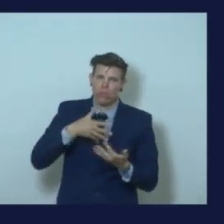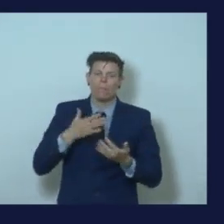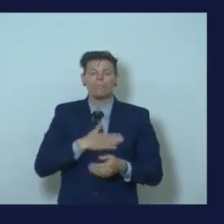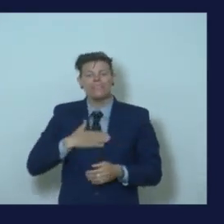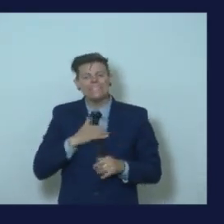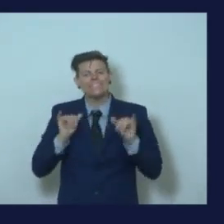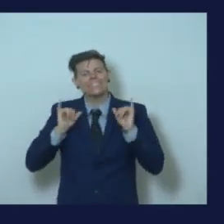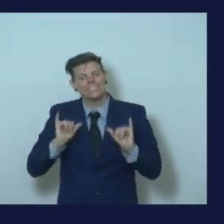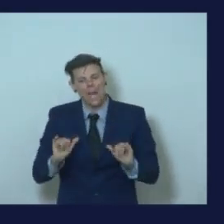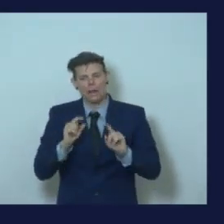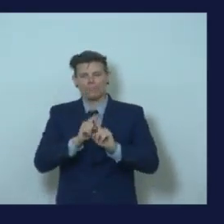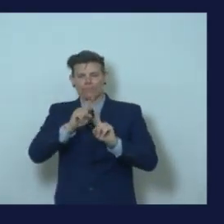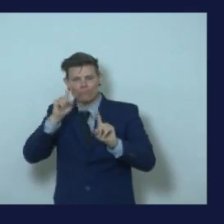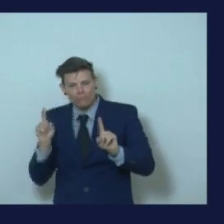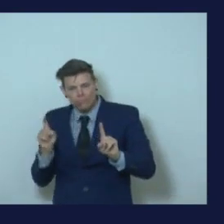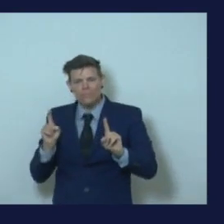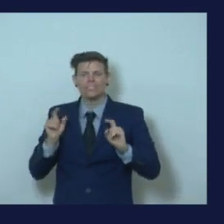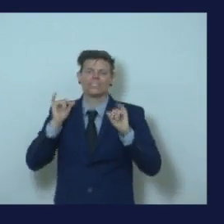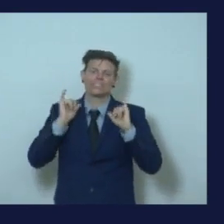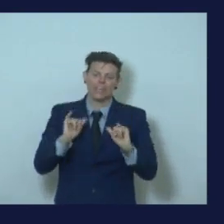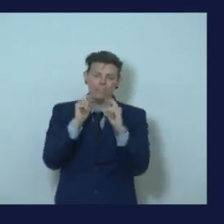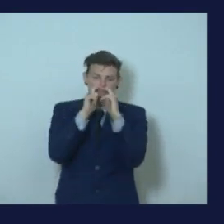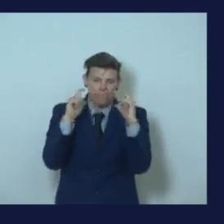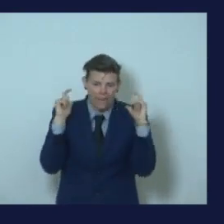ALL RIGHT, SO SMALL NO MORE THAN FIVE.